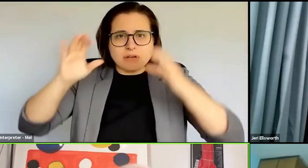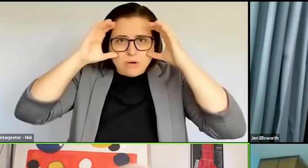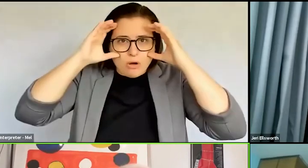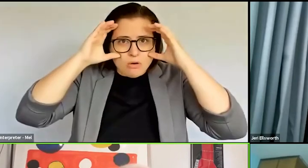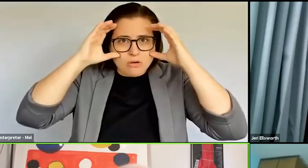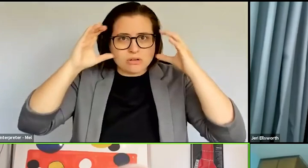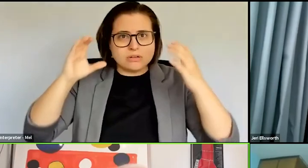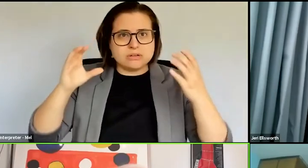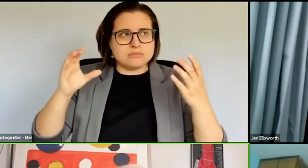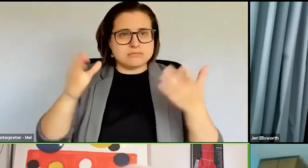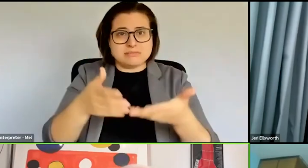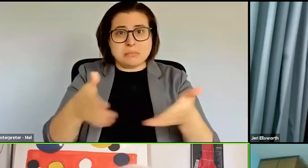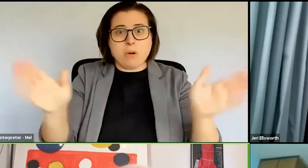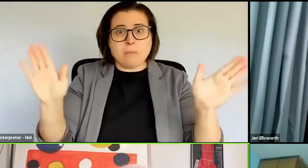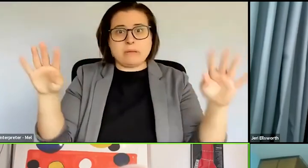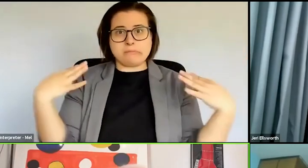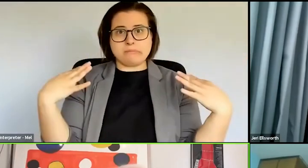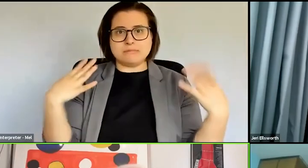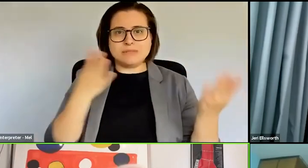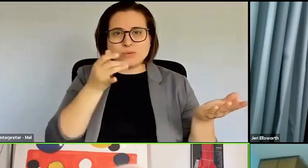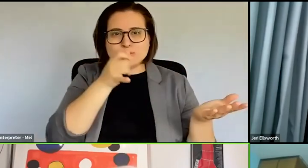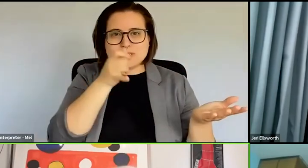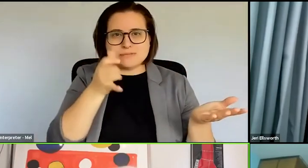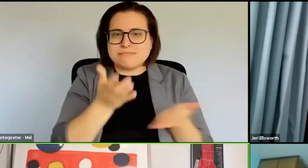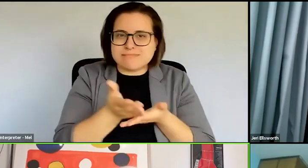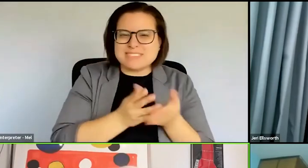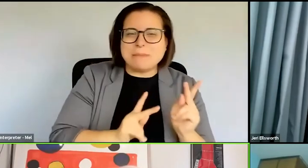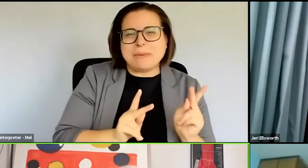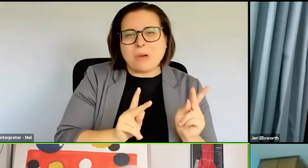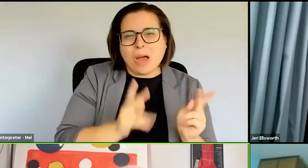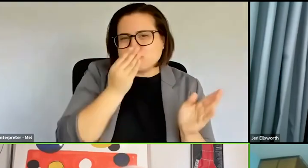people actually care about, many don't. but the idea that you've got these things with a diesel